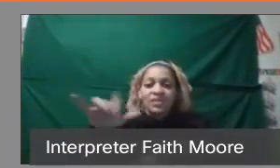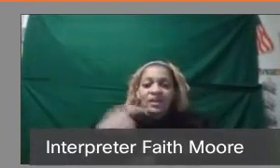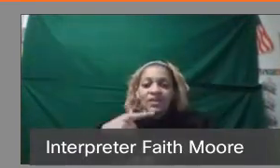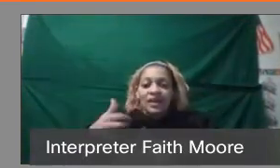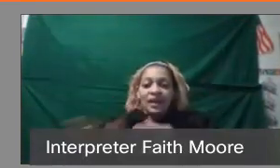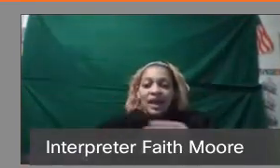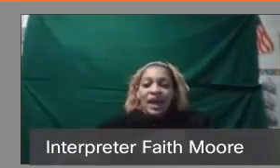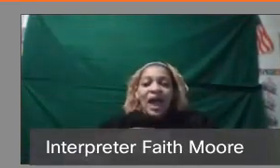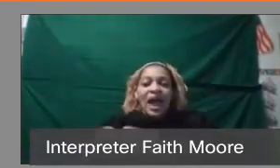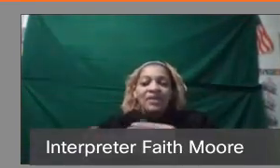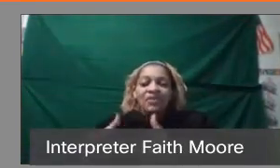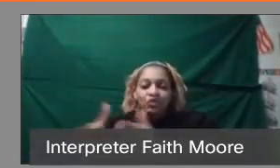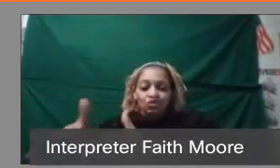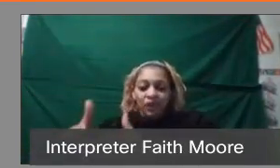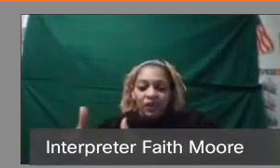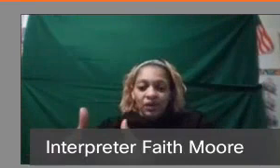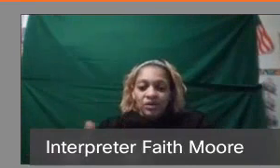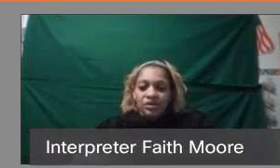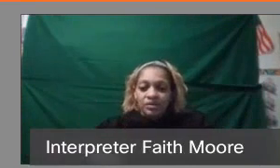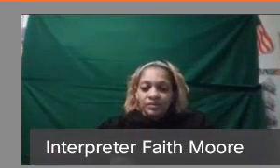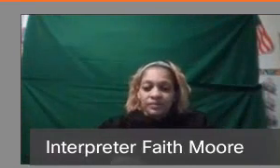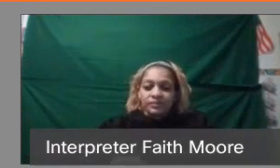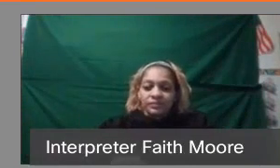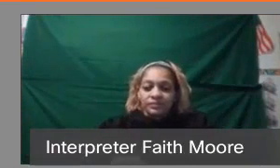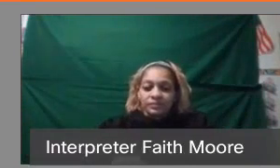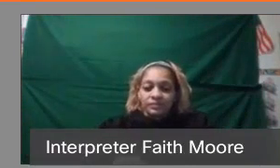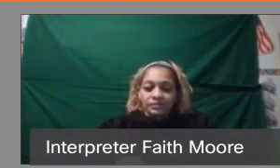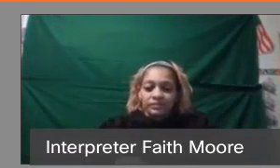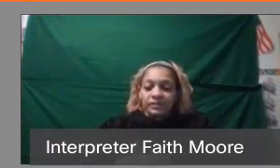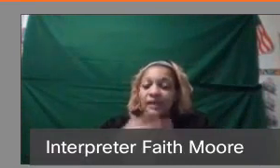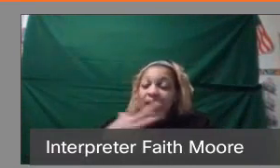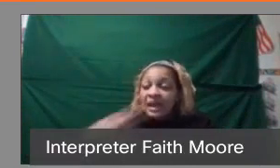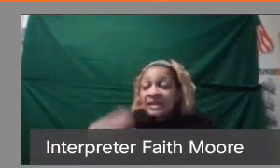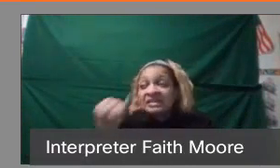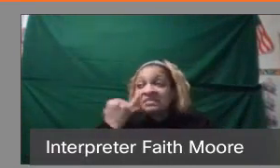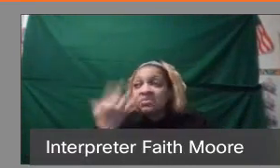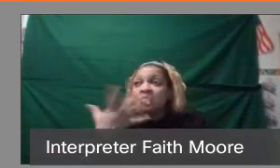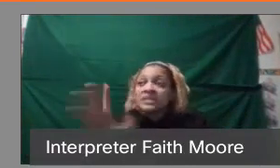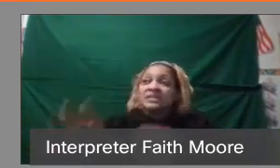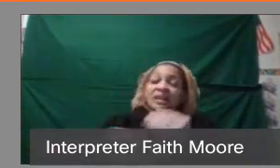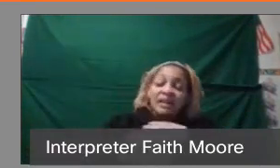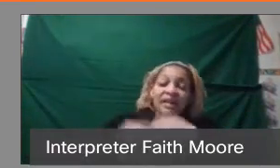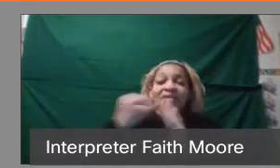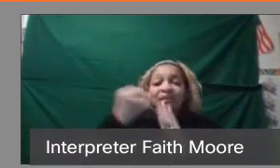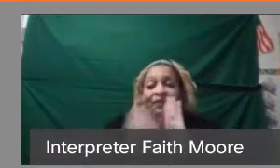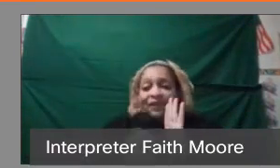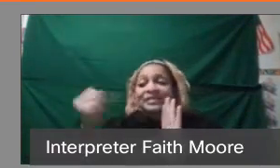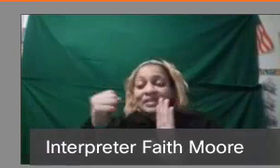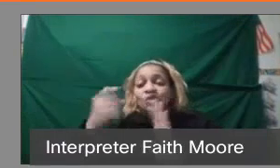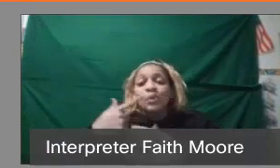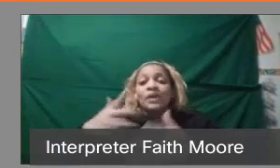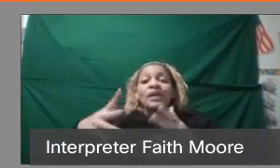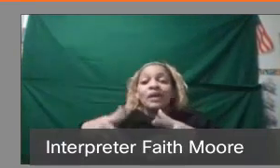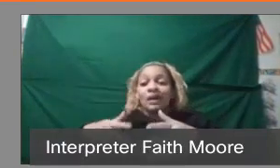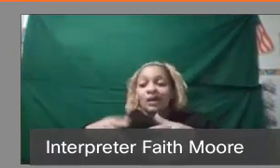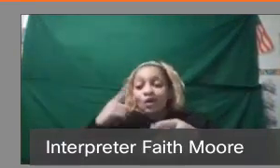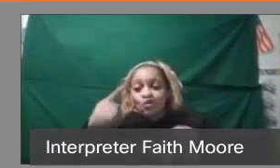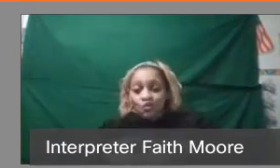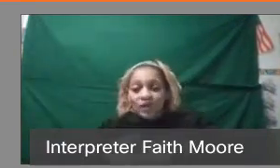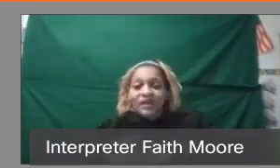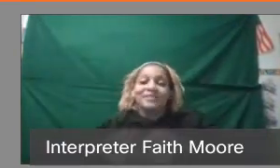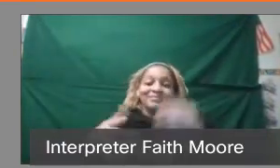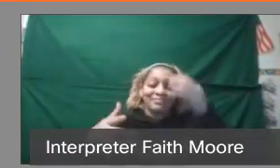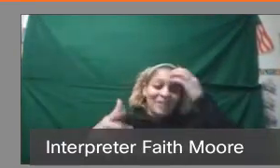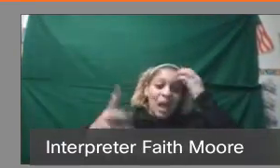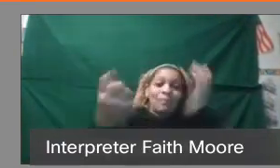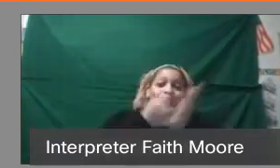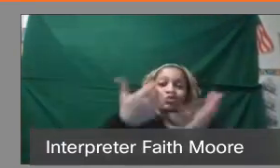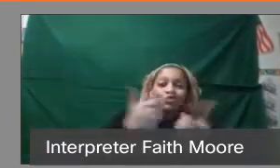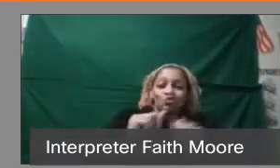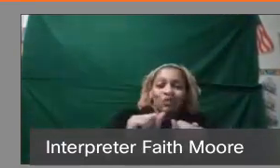And then, as far as the beautification in the art, you know, we agree. We think there's a big opportunity here with obviously with that wall, but also all of it on the trail.